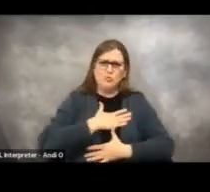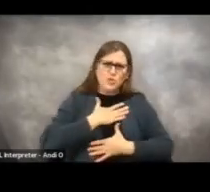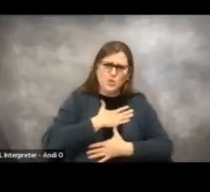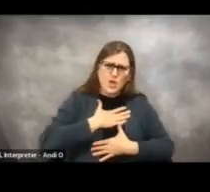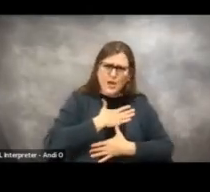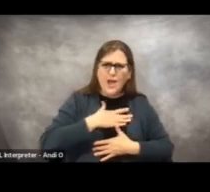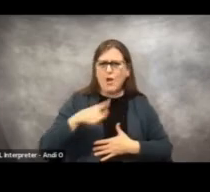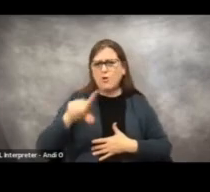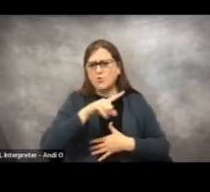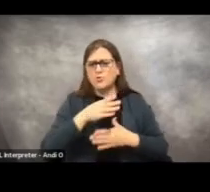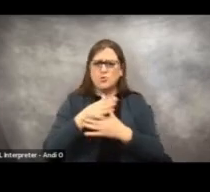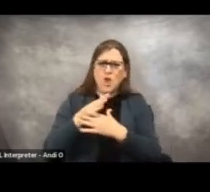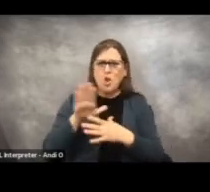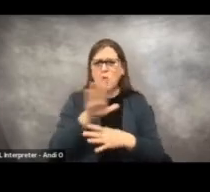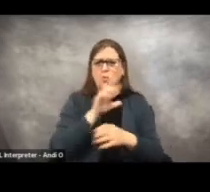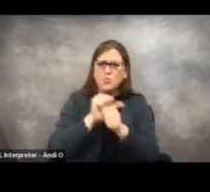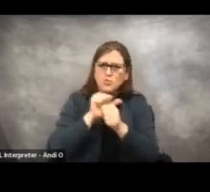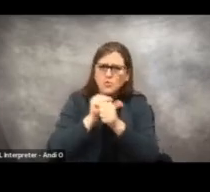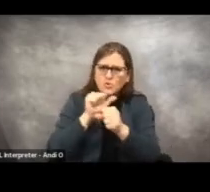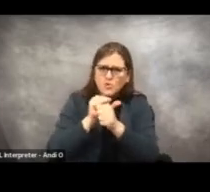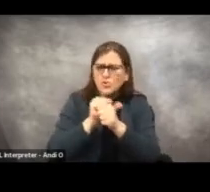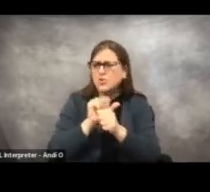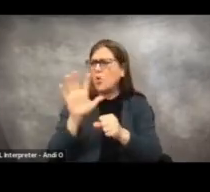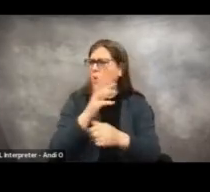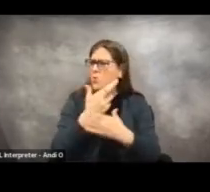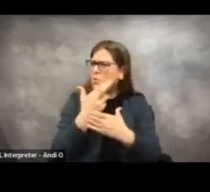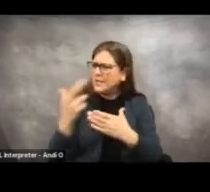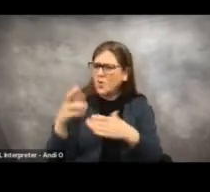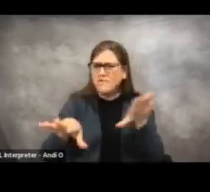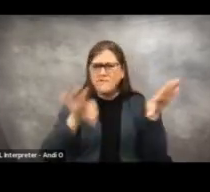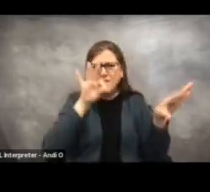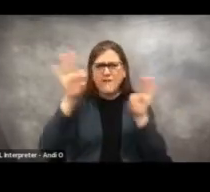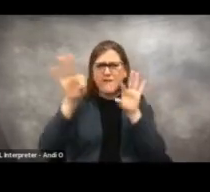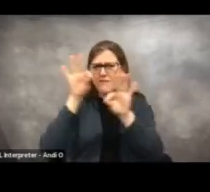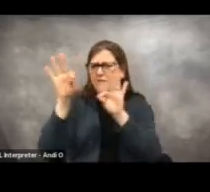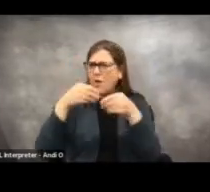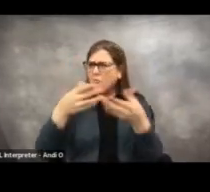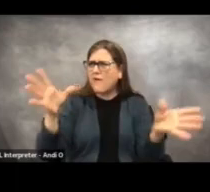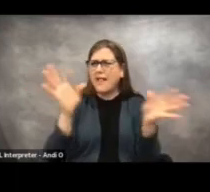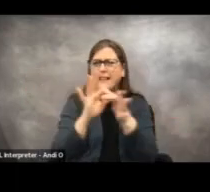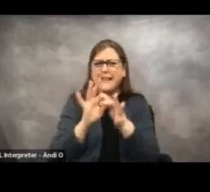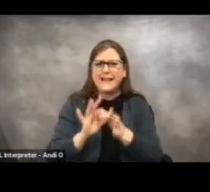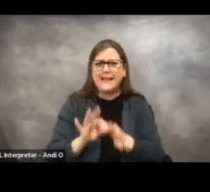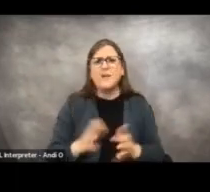all the work that you've done all the resources that you've linked people to. And there are a slew of questions. And I'm